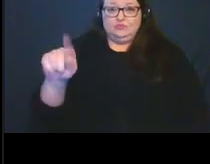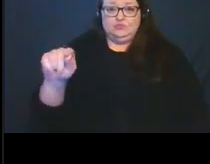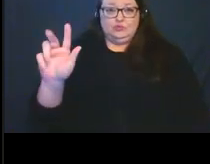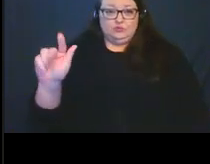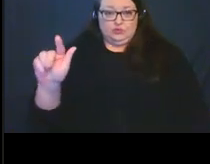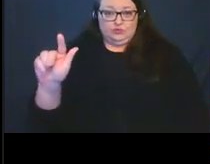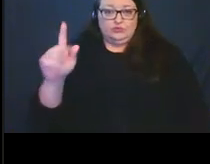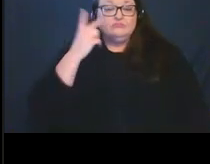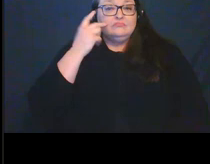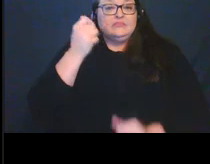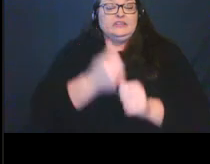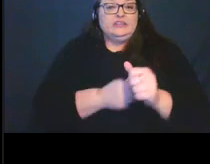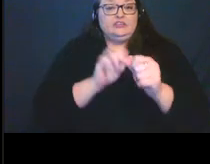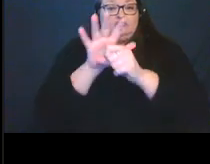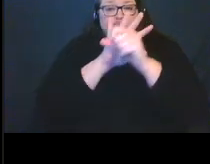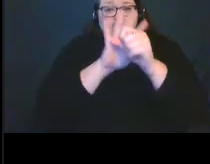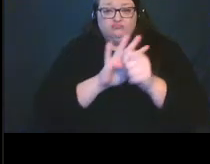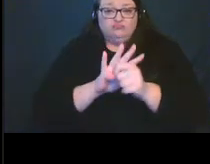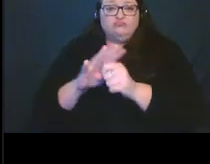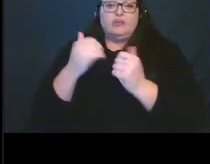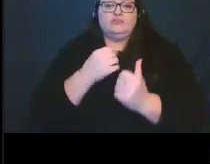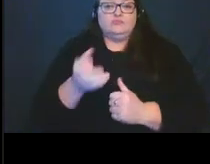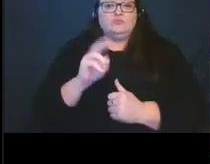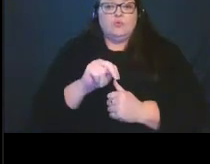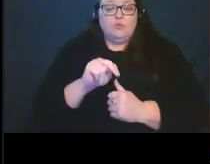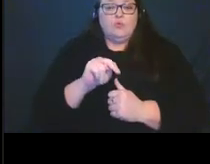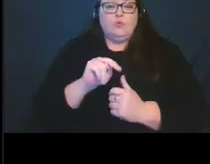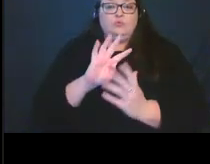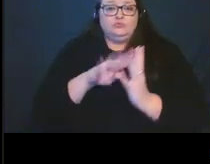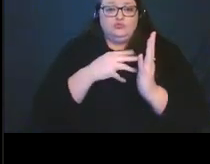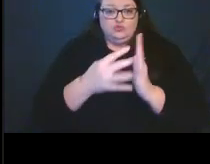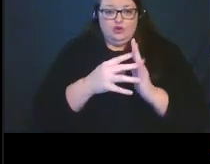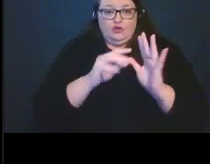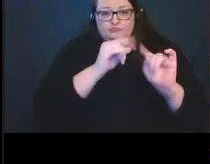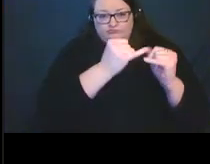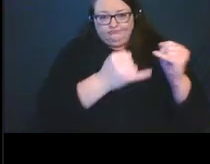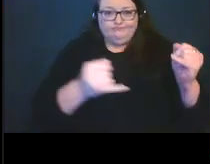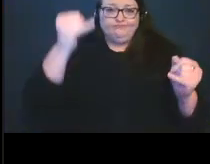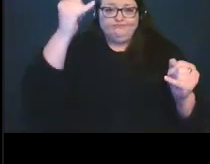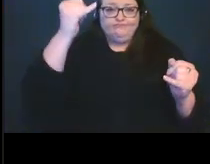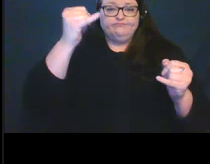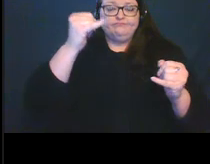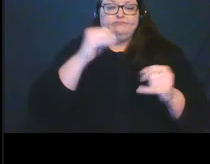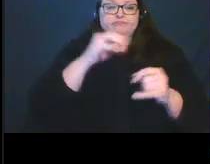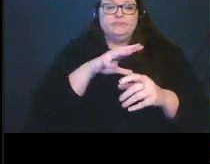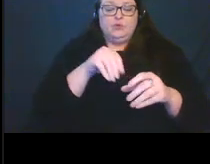each region has its own chart plotting the data, including the logarithmic correlation. Region 10